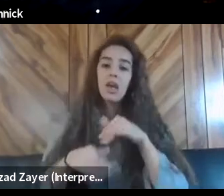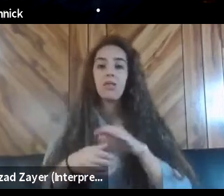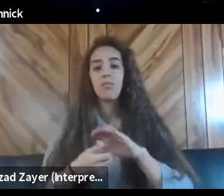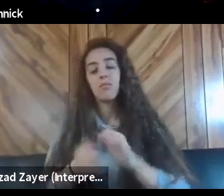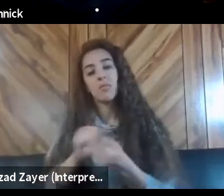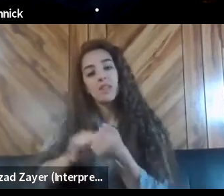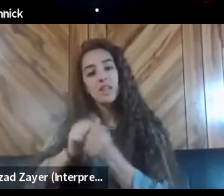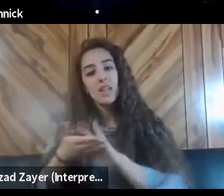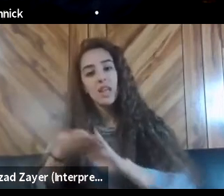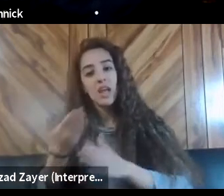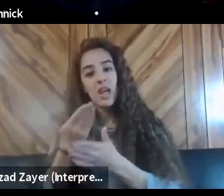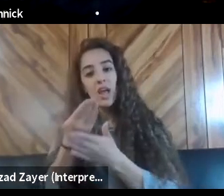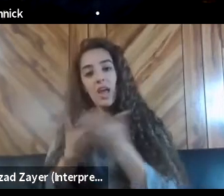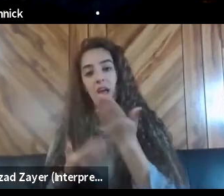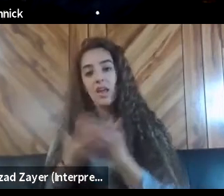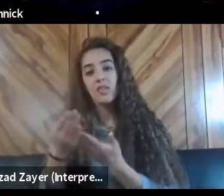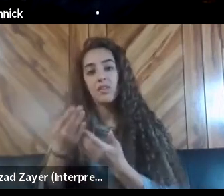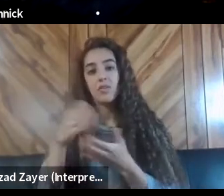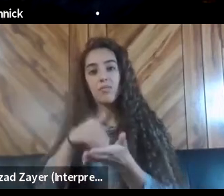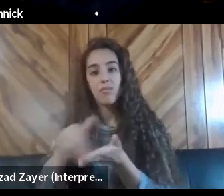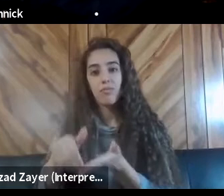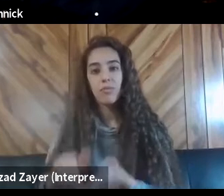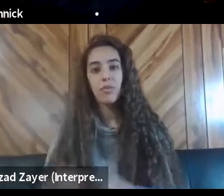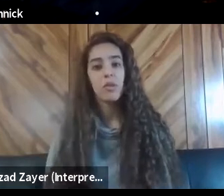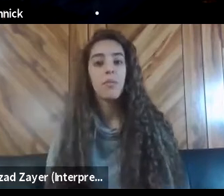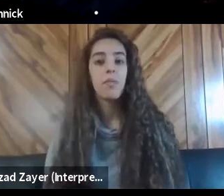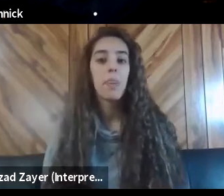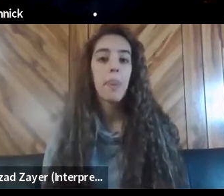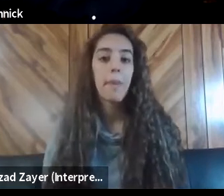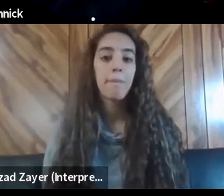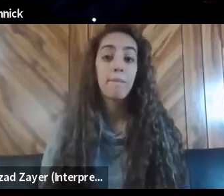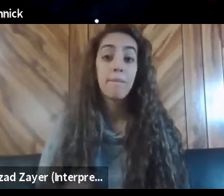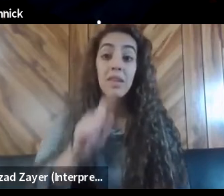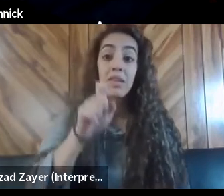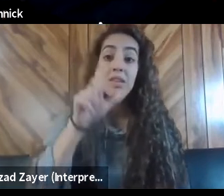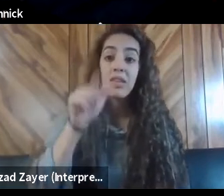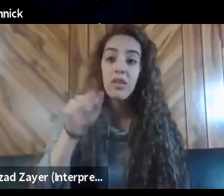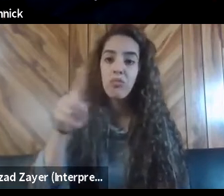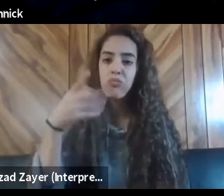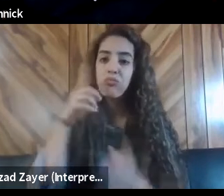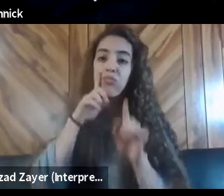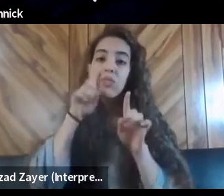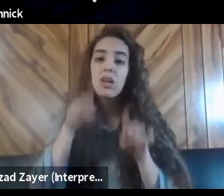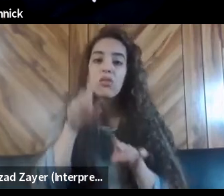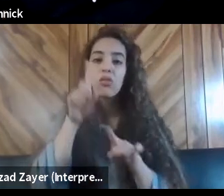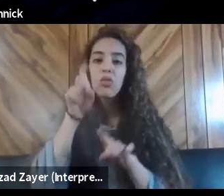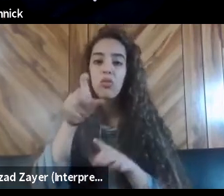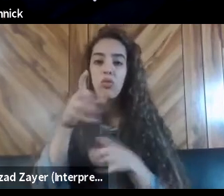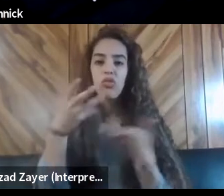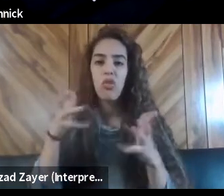Stella, you answered this question already? If I'm correct, if I'm not